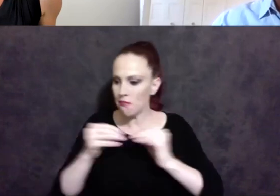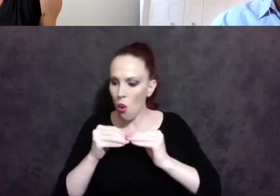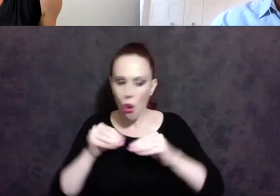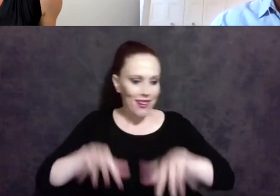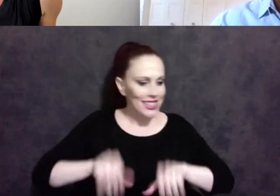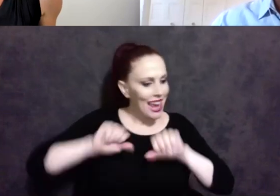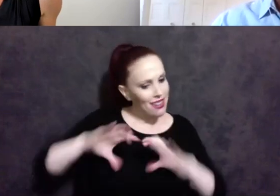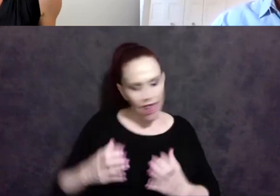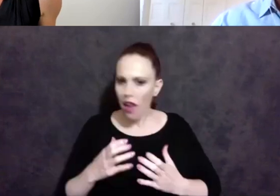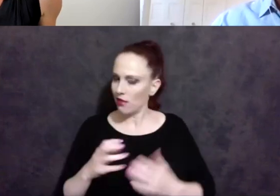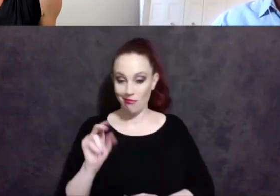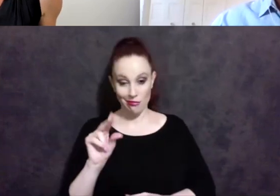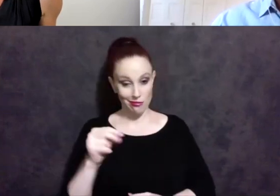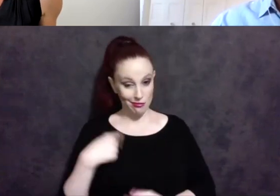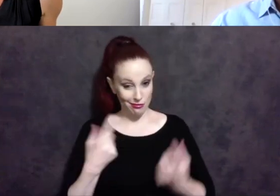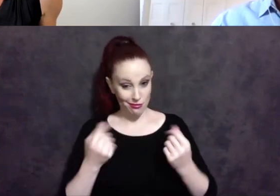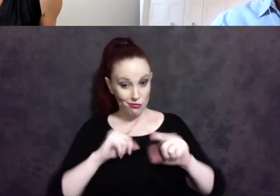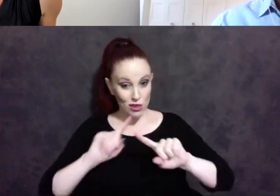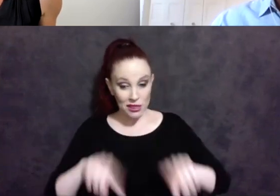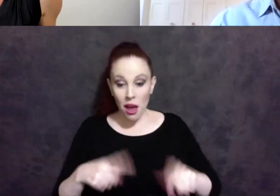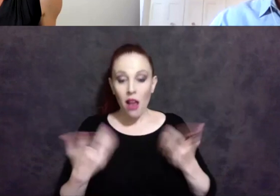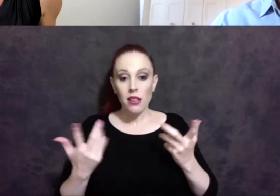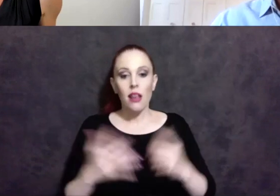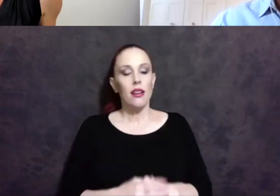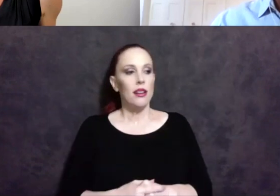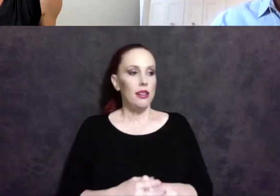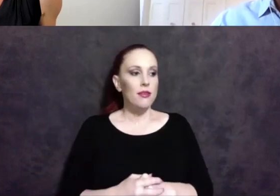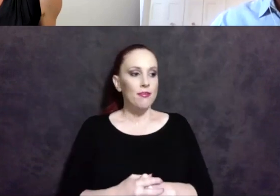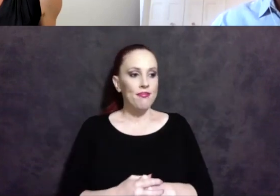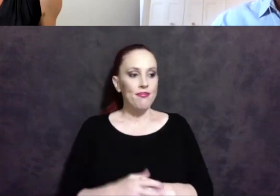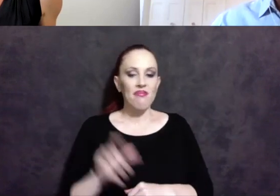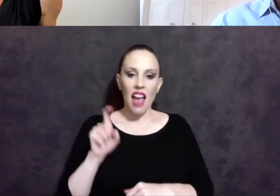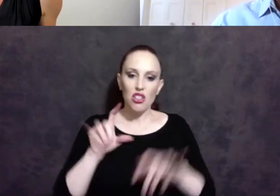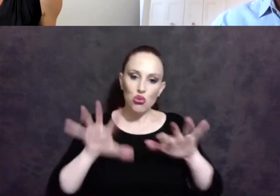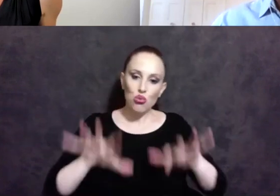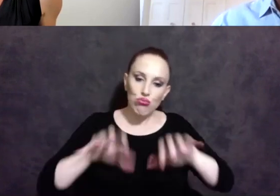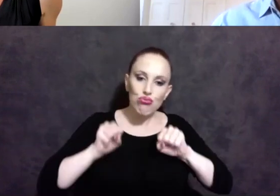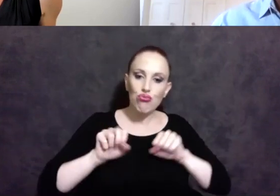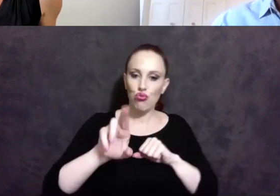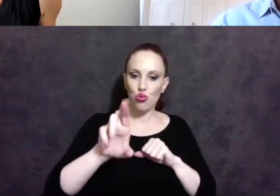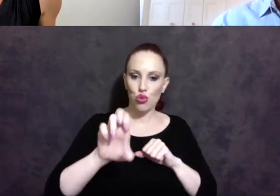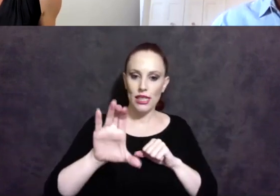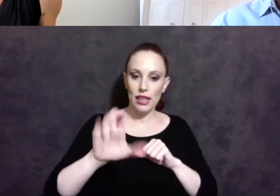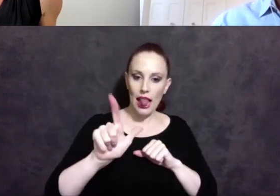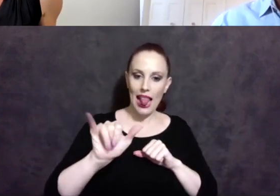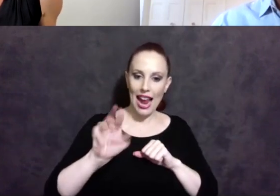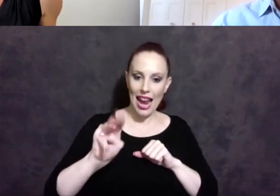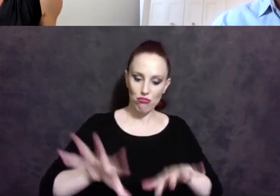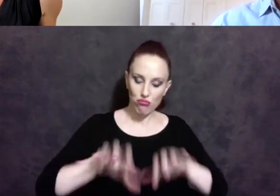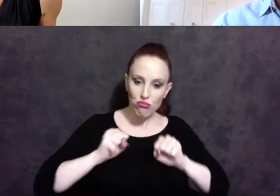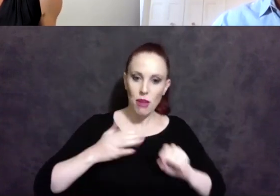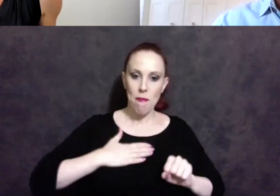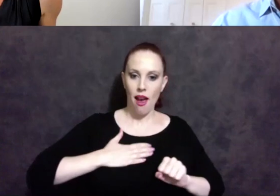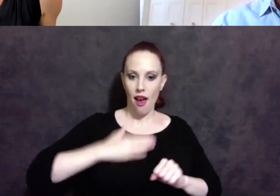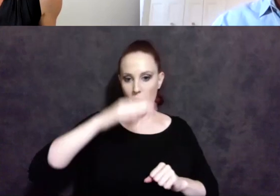like that, it was ultimately, I need to reclaim my black body because that's the thing that